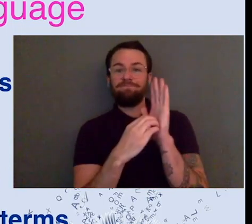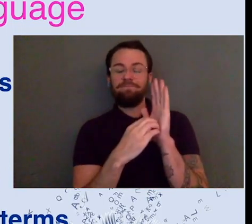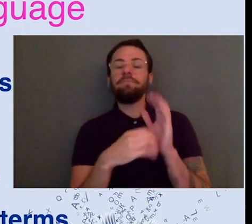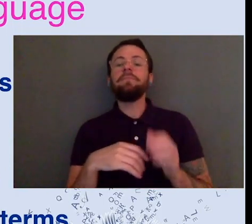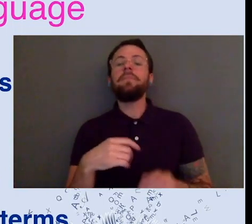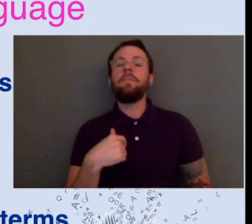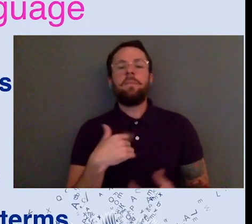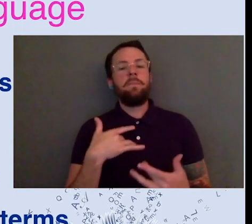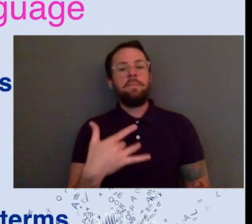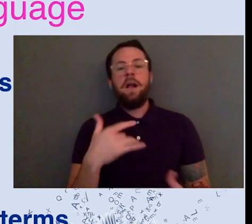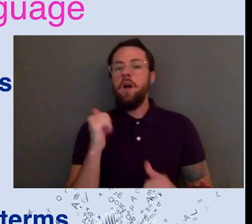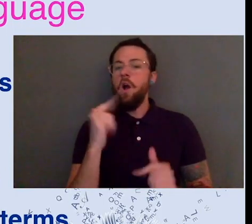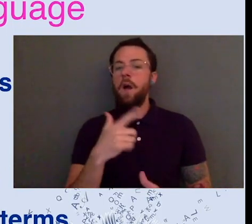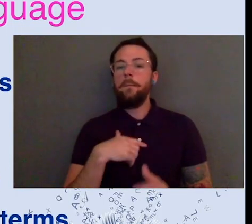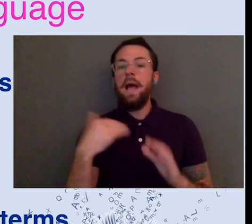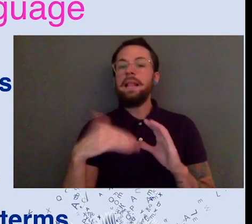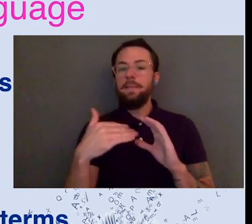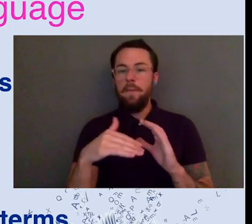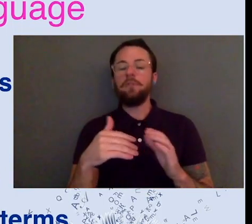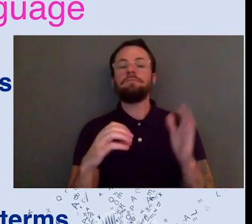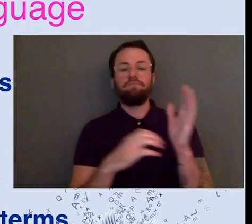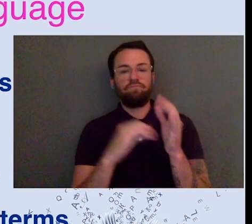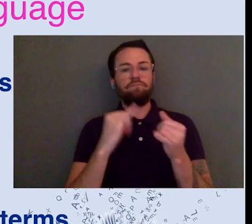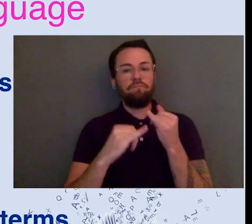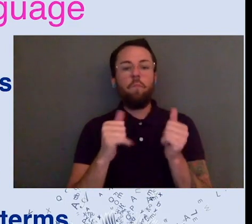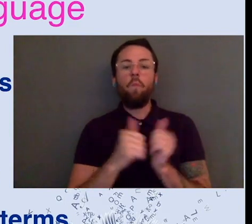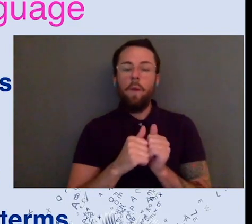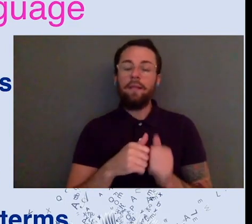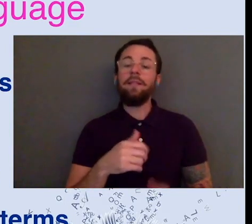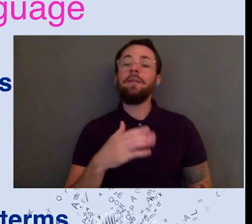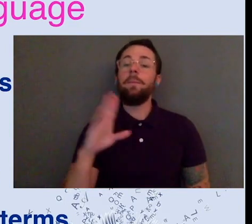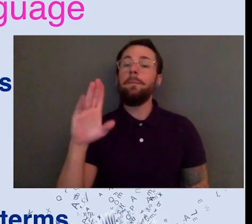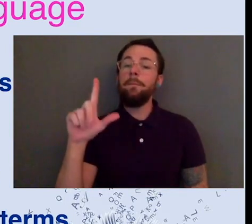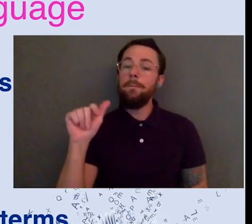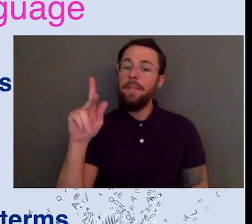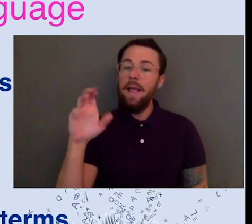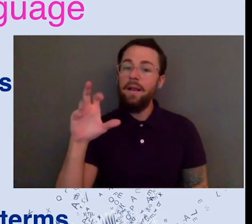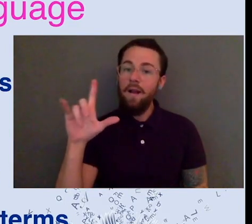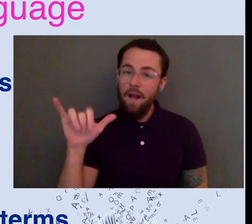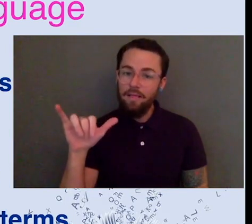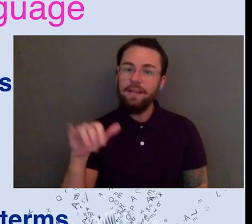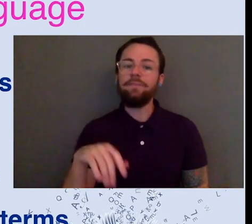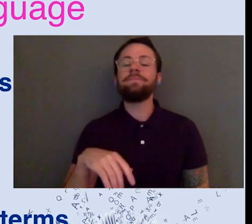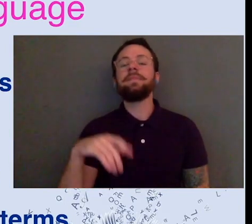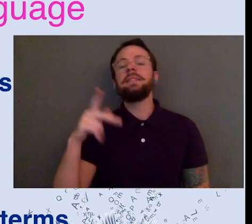You may have seen this in people's e-mail signatures. I include this in all of my e-mail signatures.